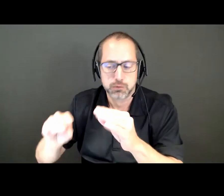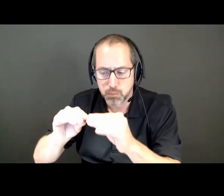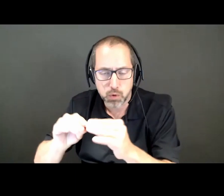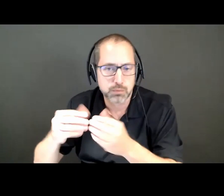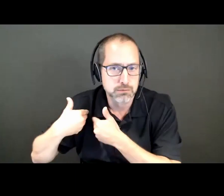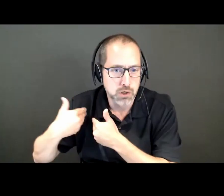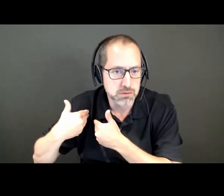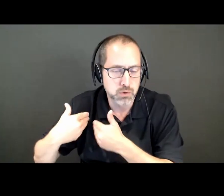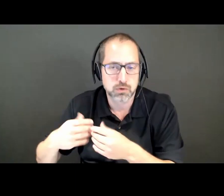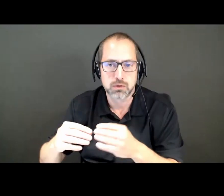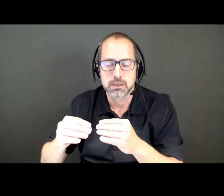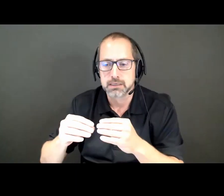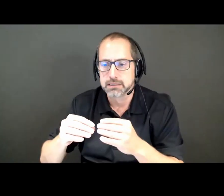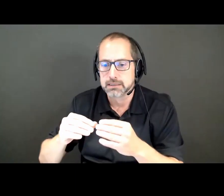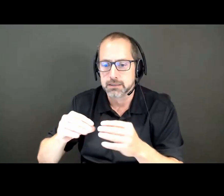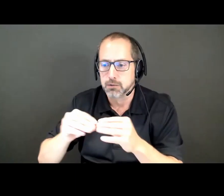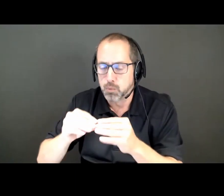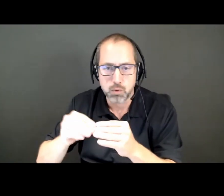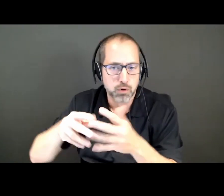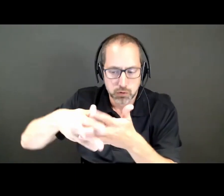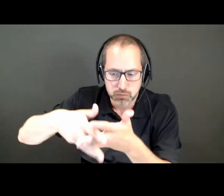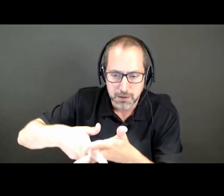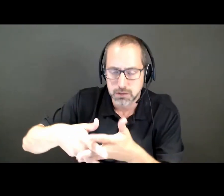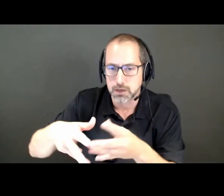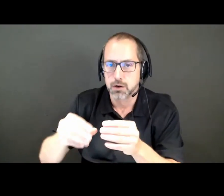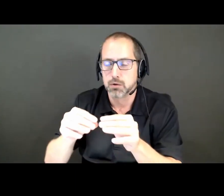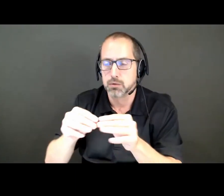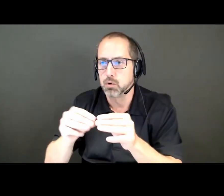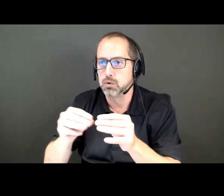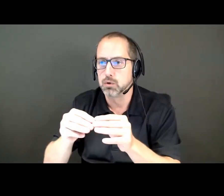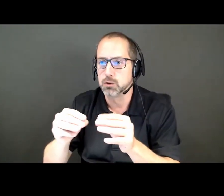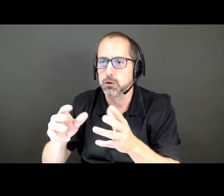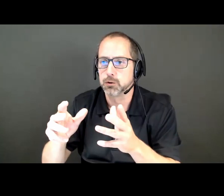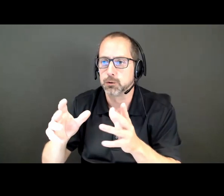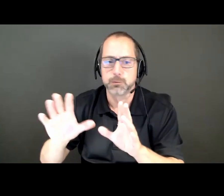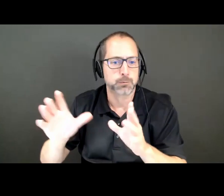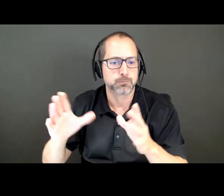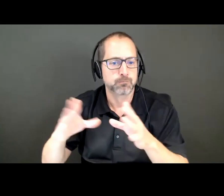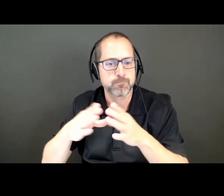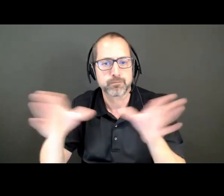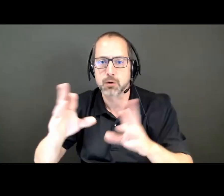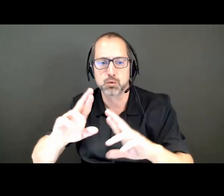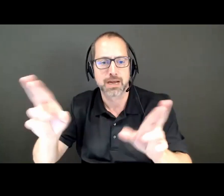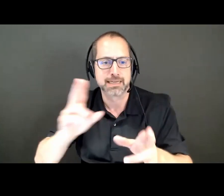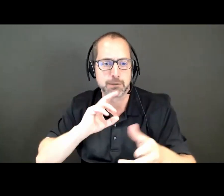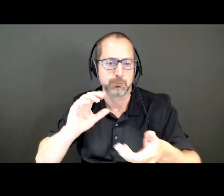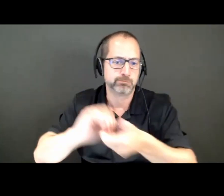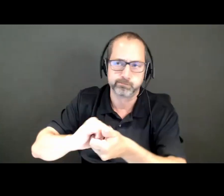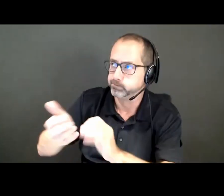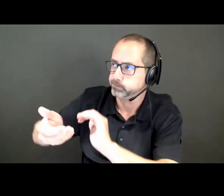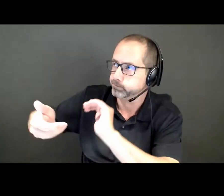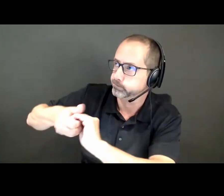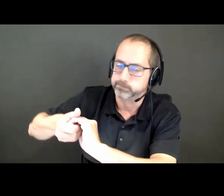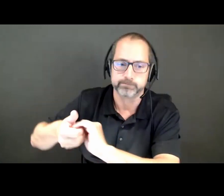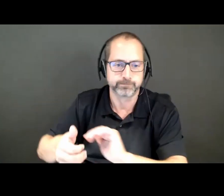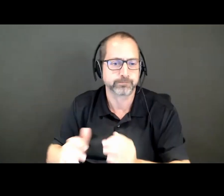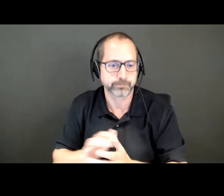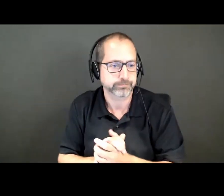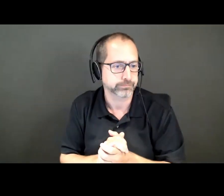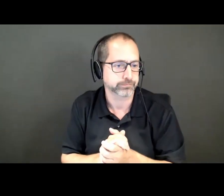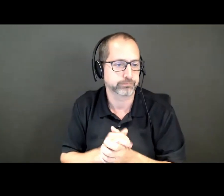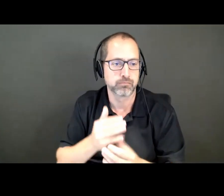more readily able to engage with key stakeholders and partners. So, thank you everybody for coming,